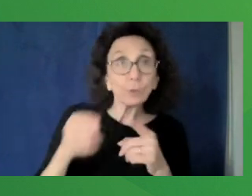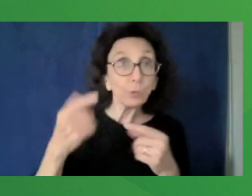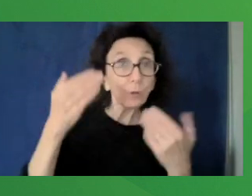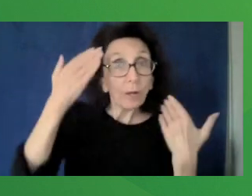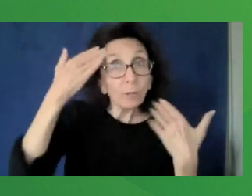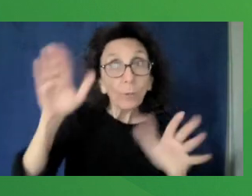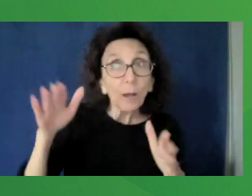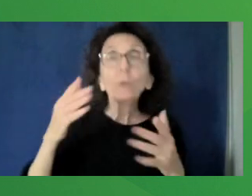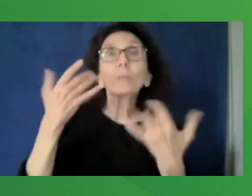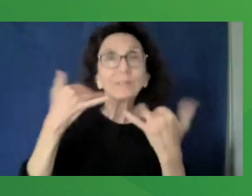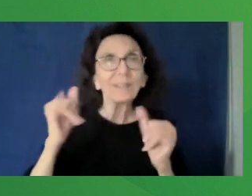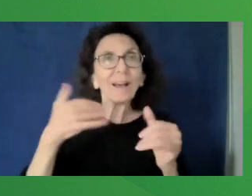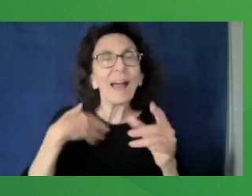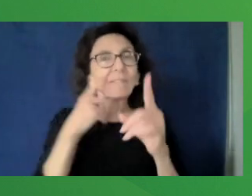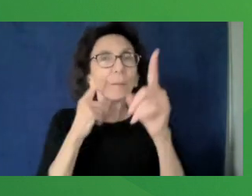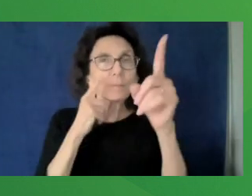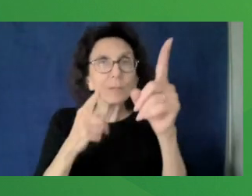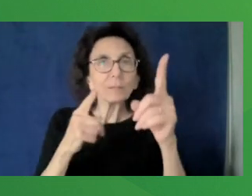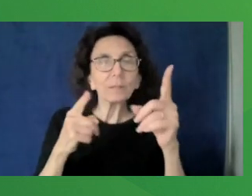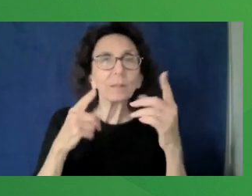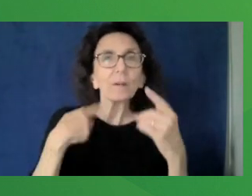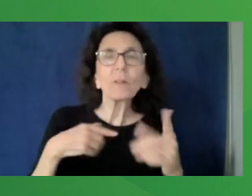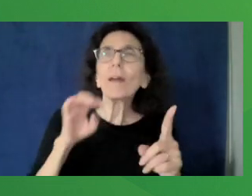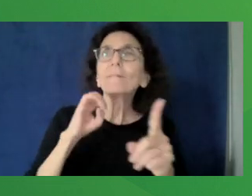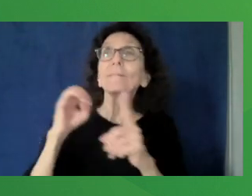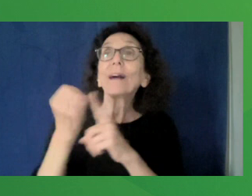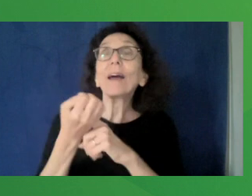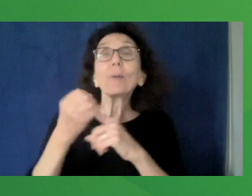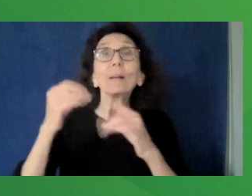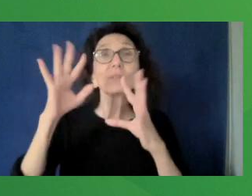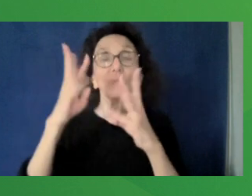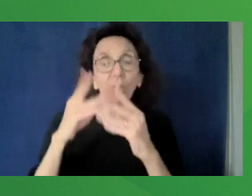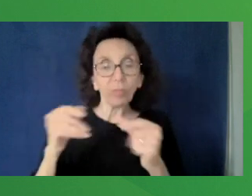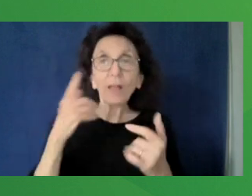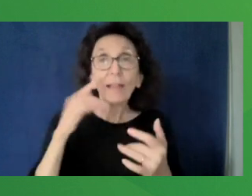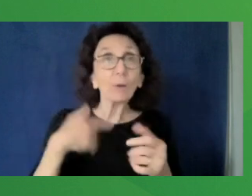we still have a mission. While our environment is disappearing like we are magicians. Community